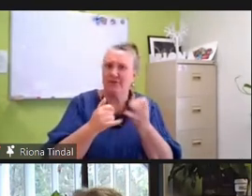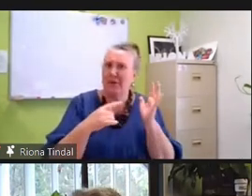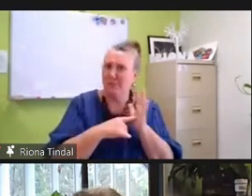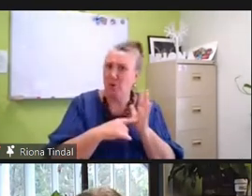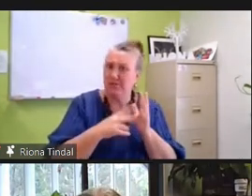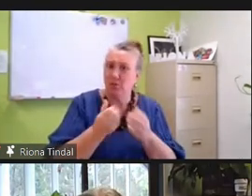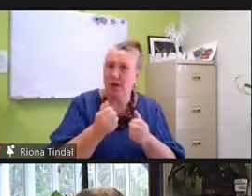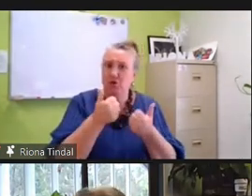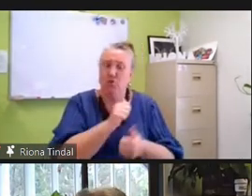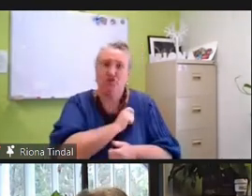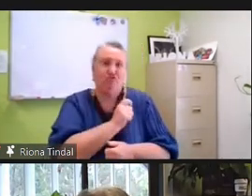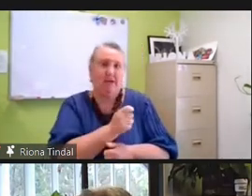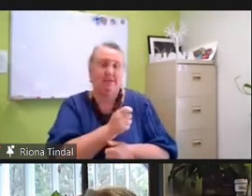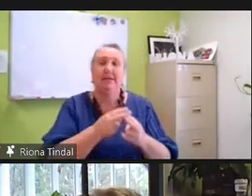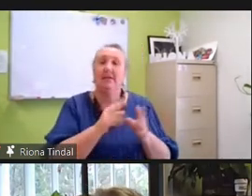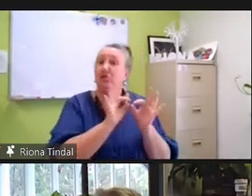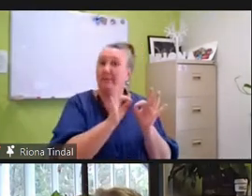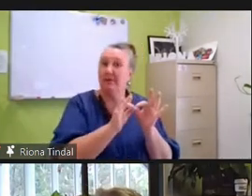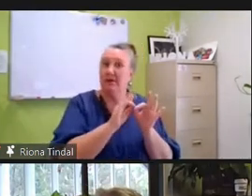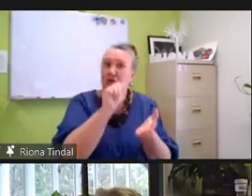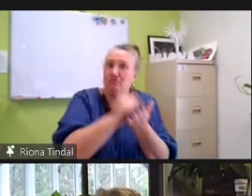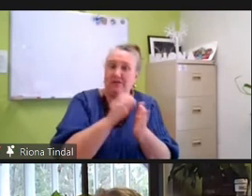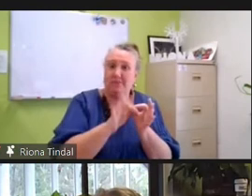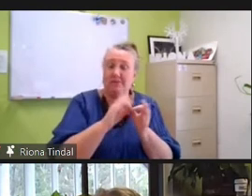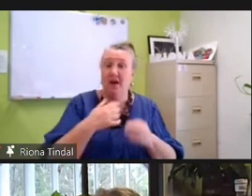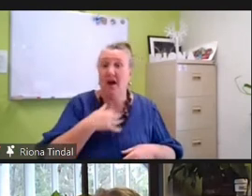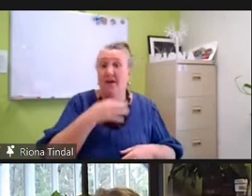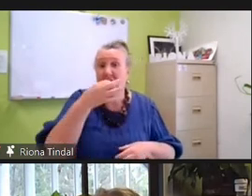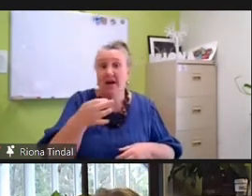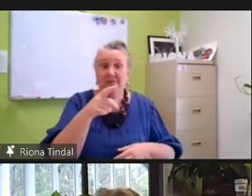between the student and the interpreter. You need to have a level of trust. Make sure that